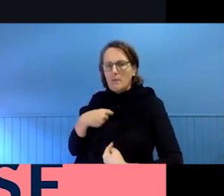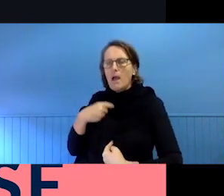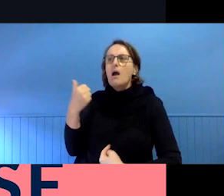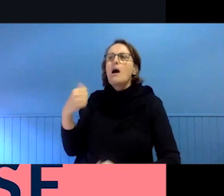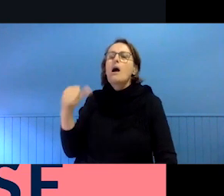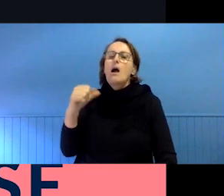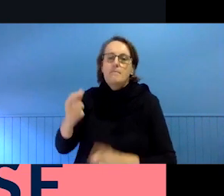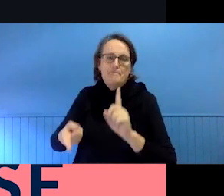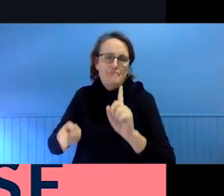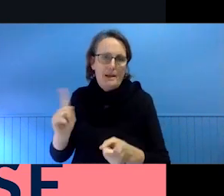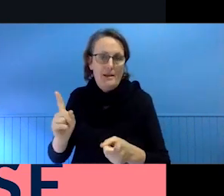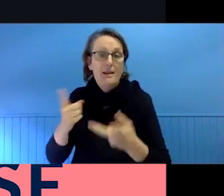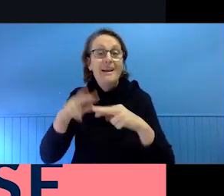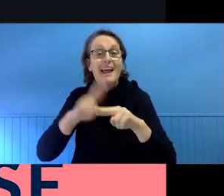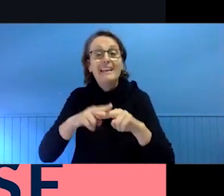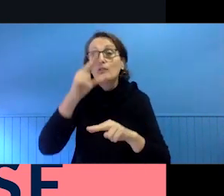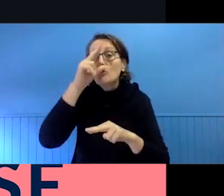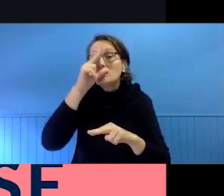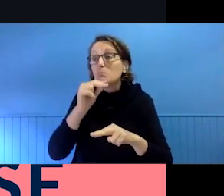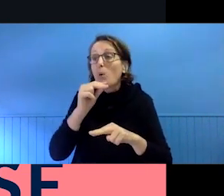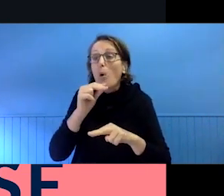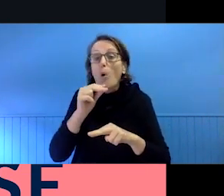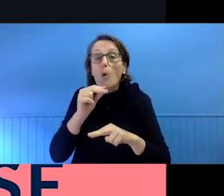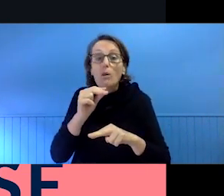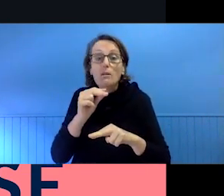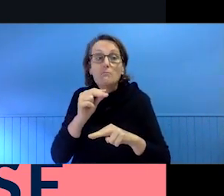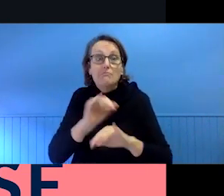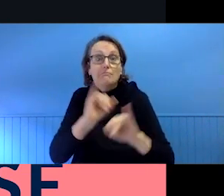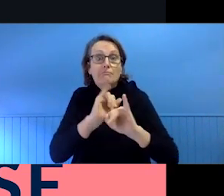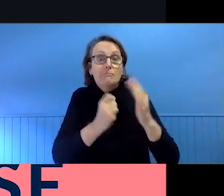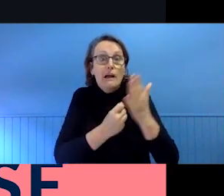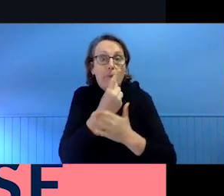when you're in a smaller scale crisis, it seems like the biggest